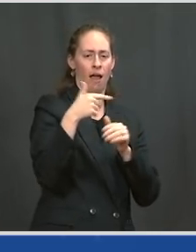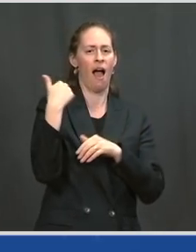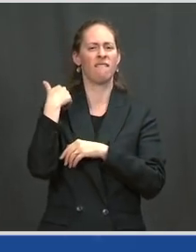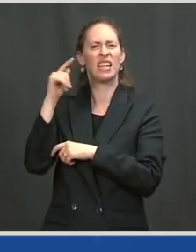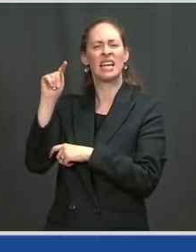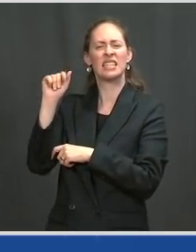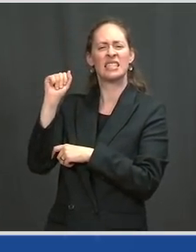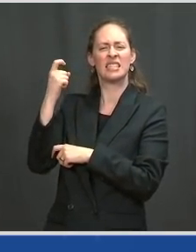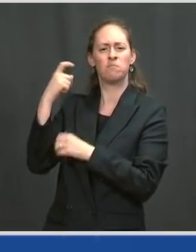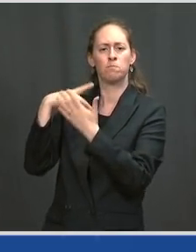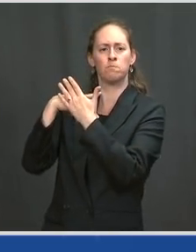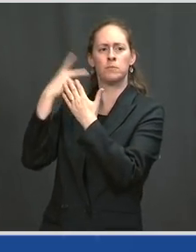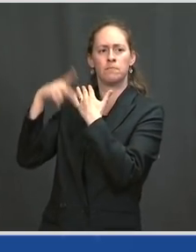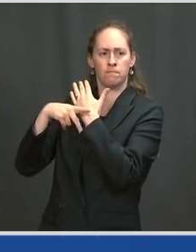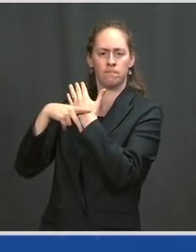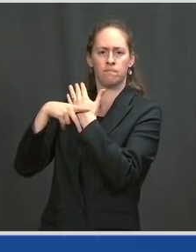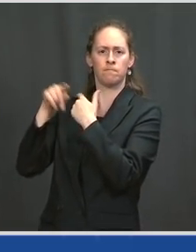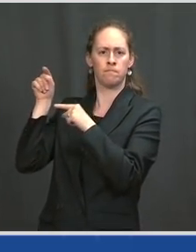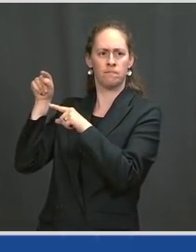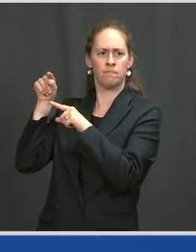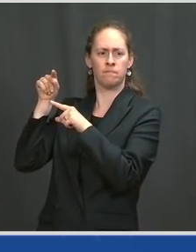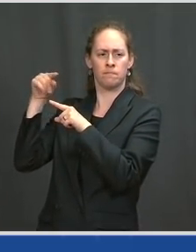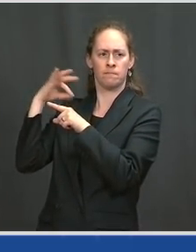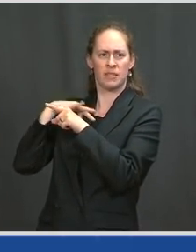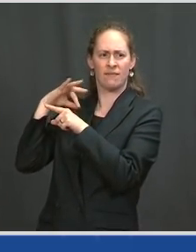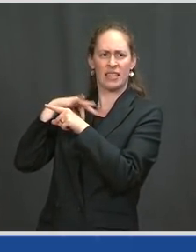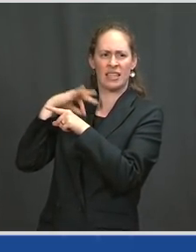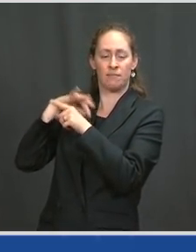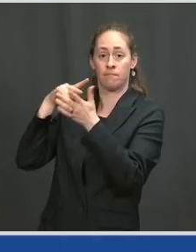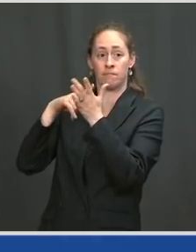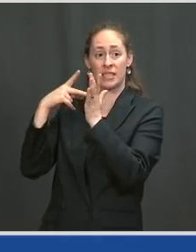This can provide a recovering small- or medium-sized --